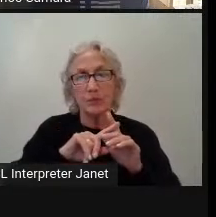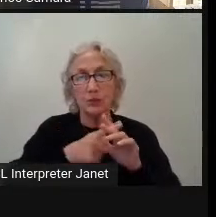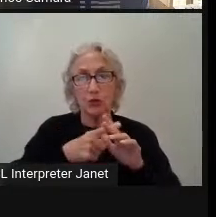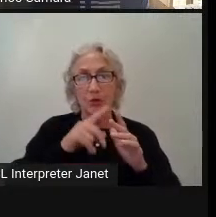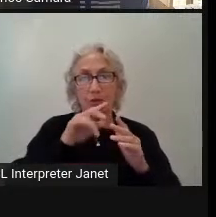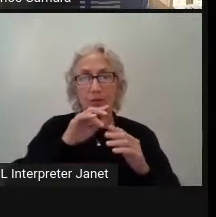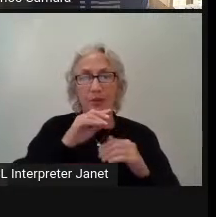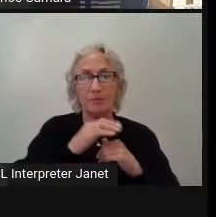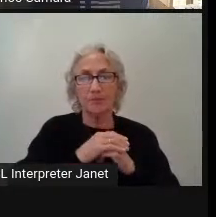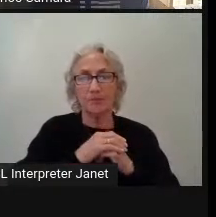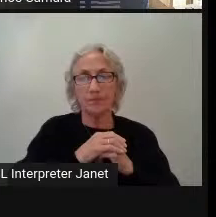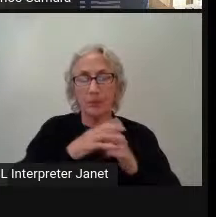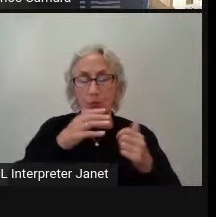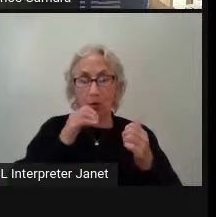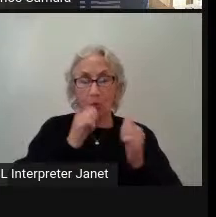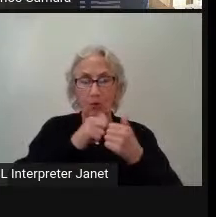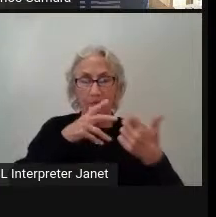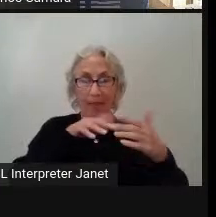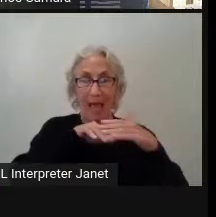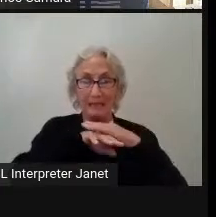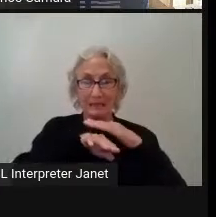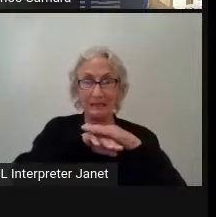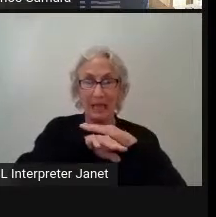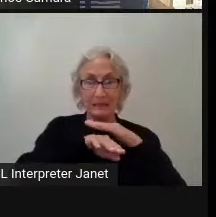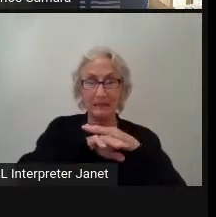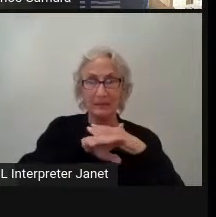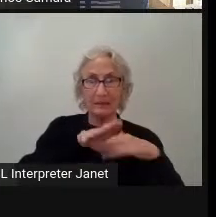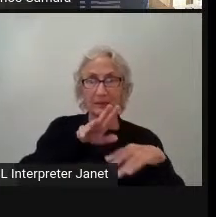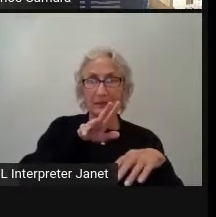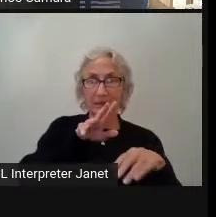structure, the political structure in Joomla and we established